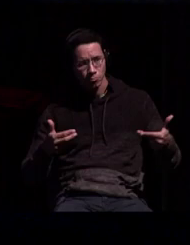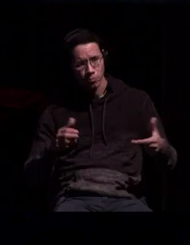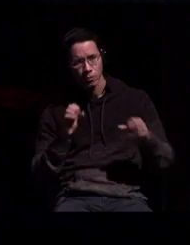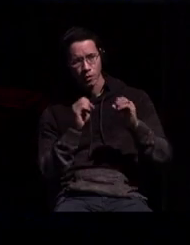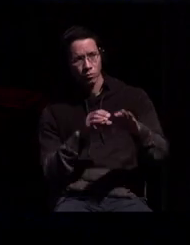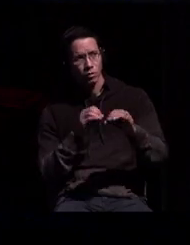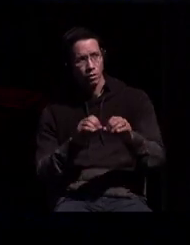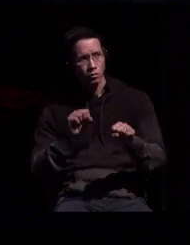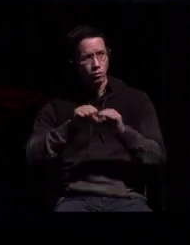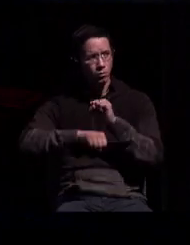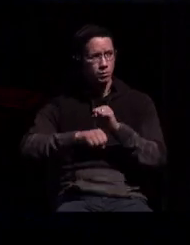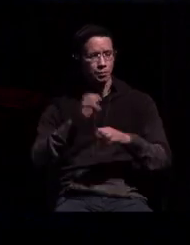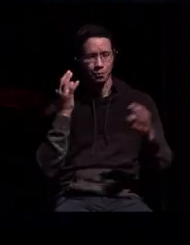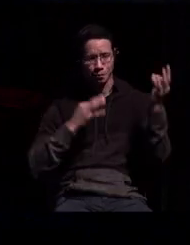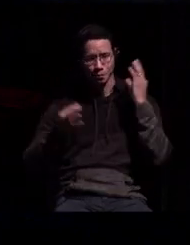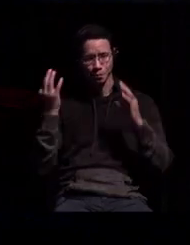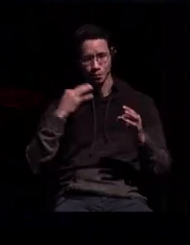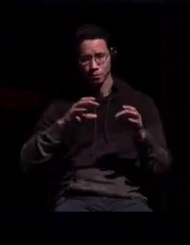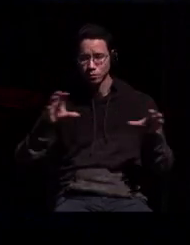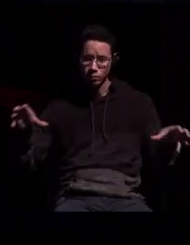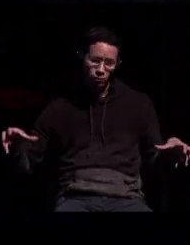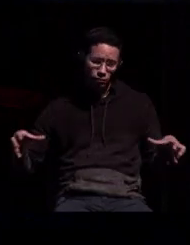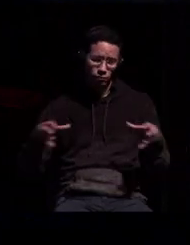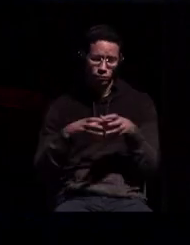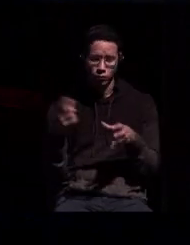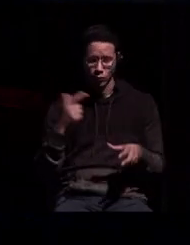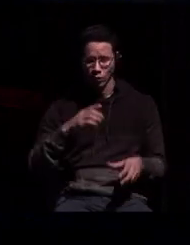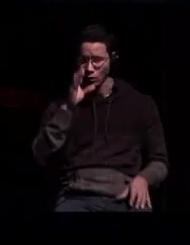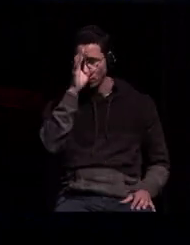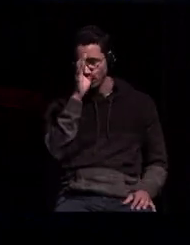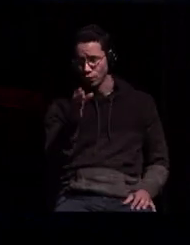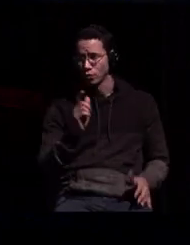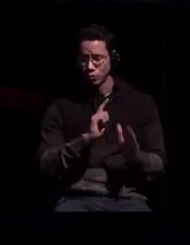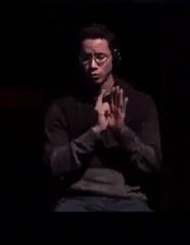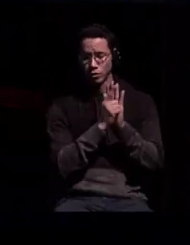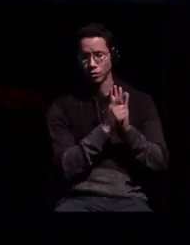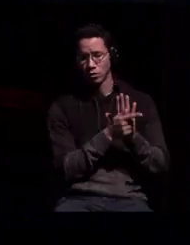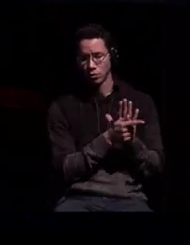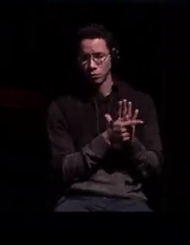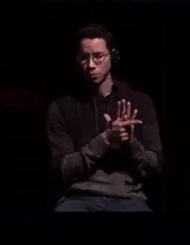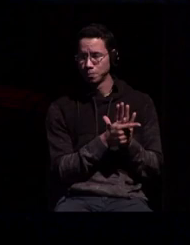don’t integrate gender-based focus upon delivering